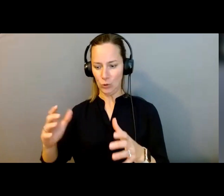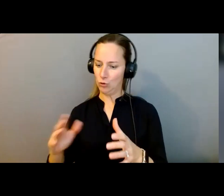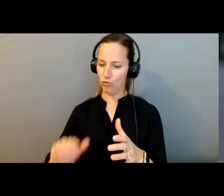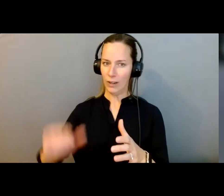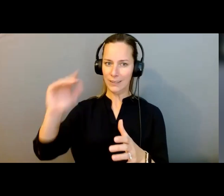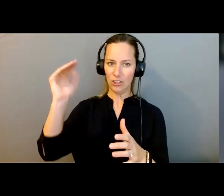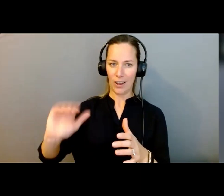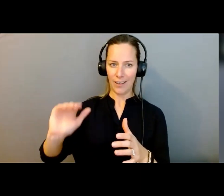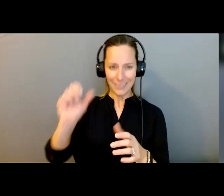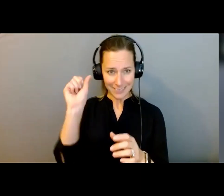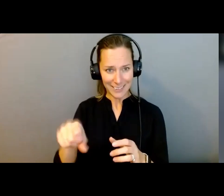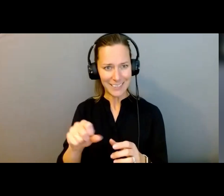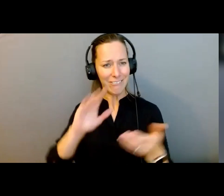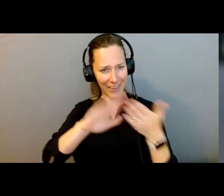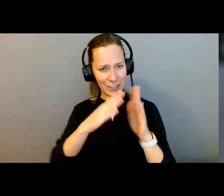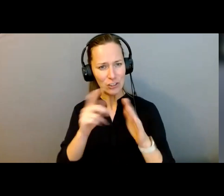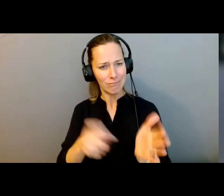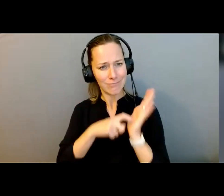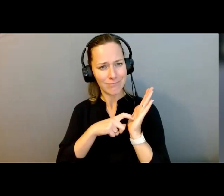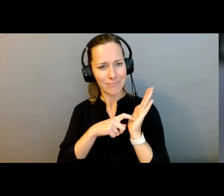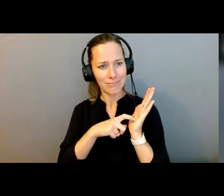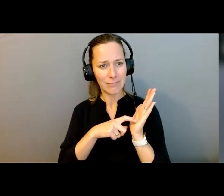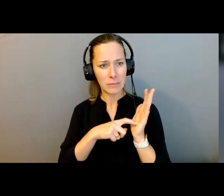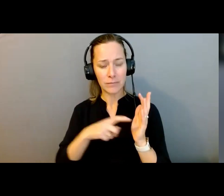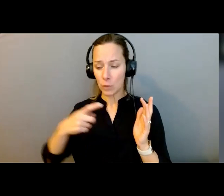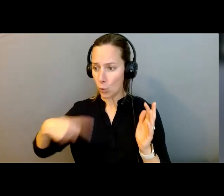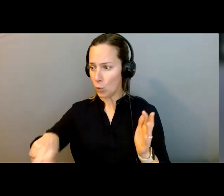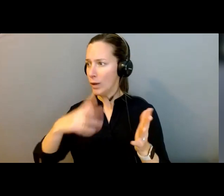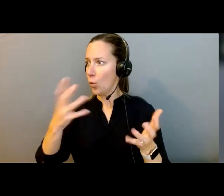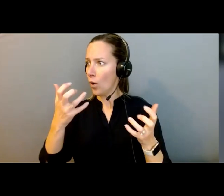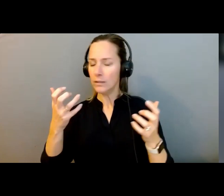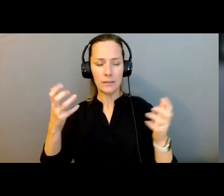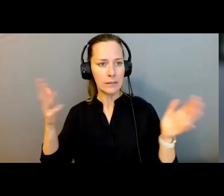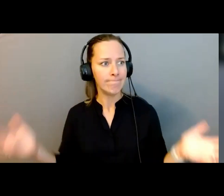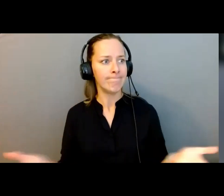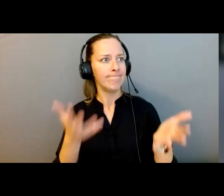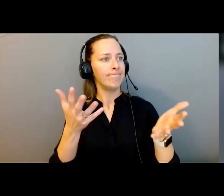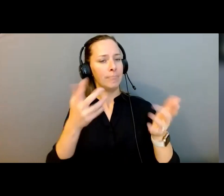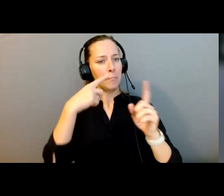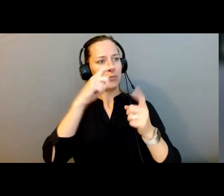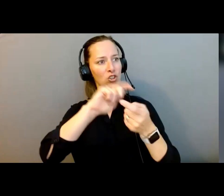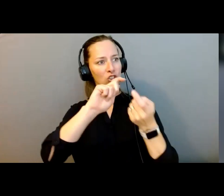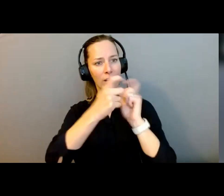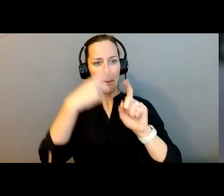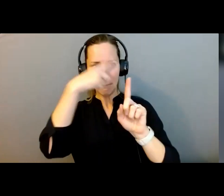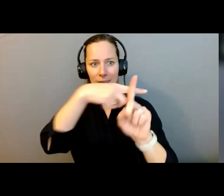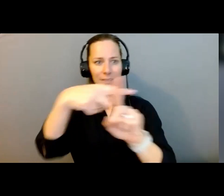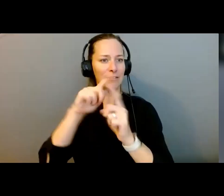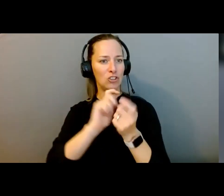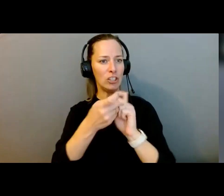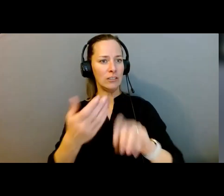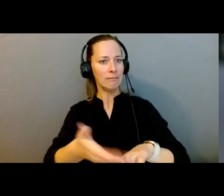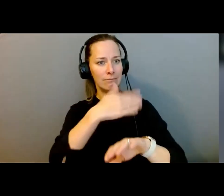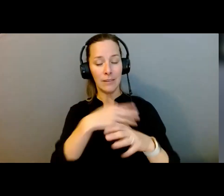that -- Everyone's desire to promote positive change to be inclusive. Policy is only part